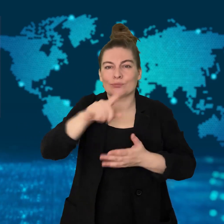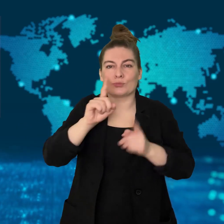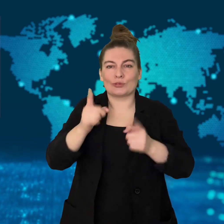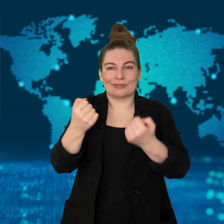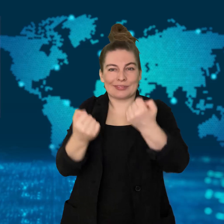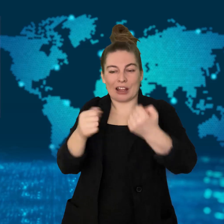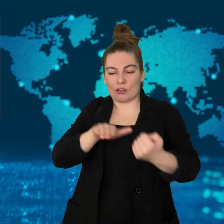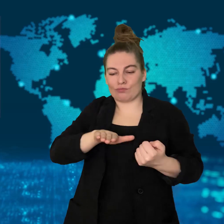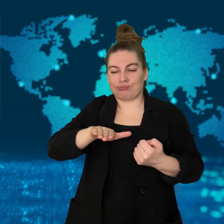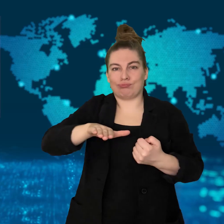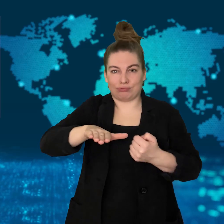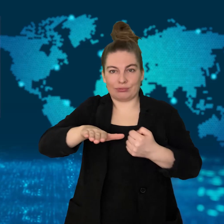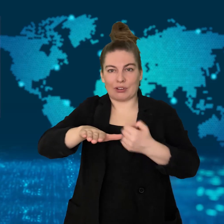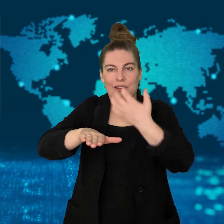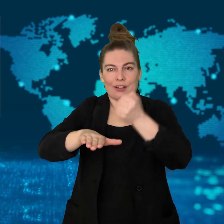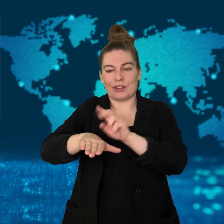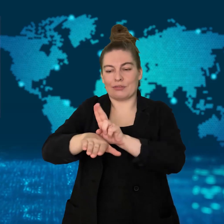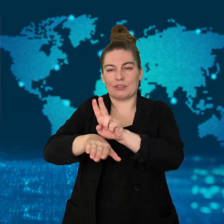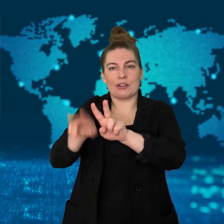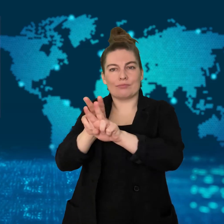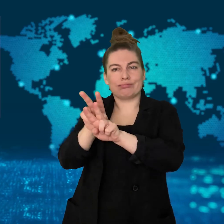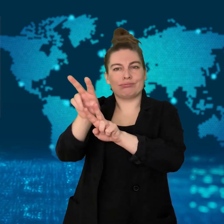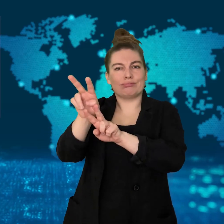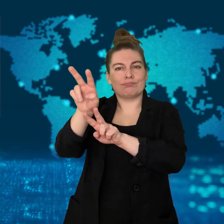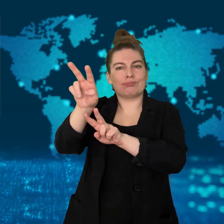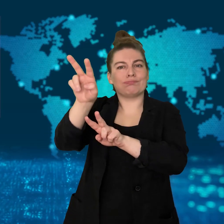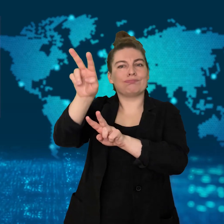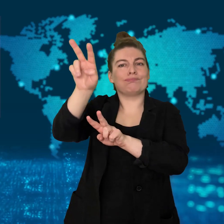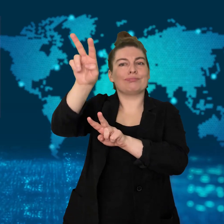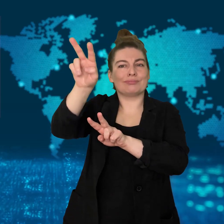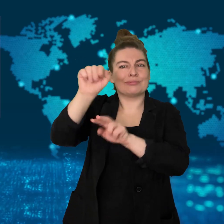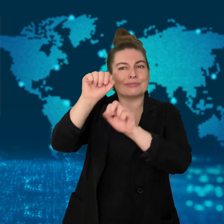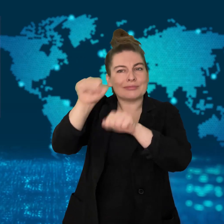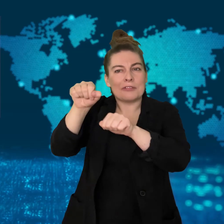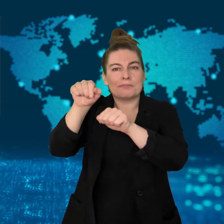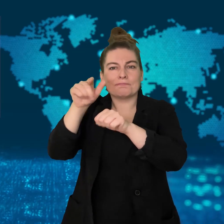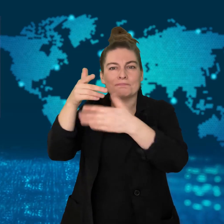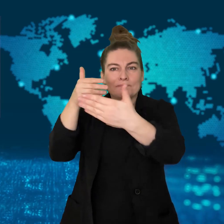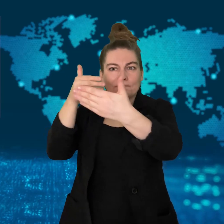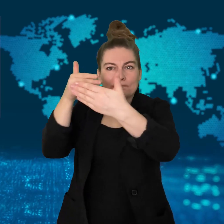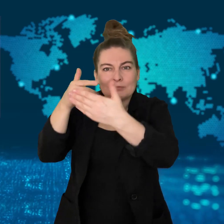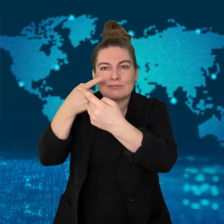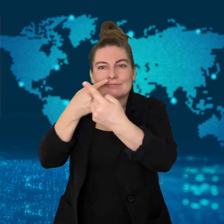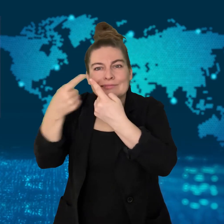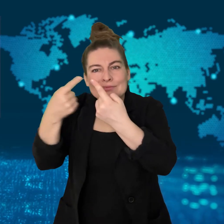raise themselves to speak to him,